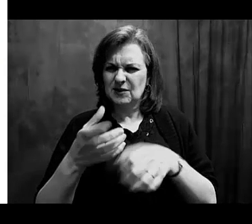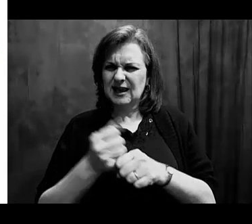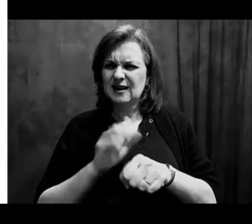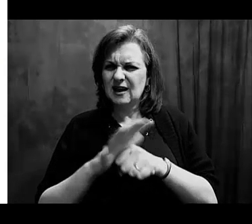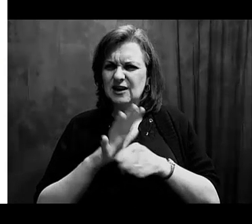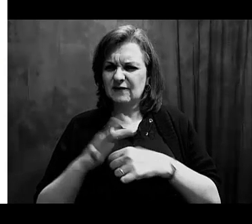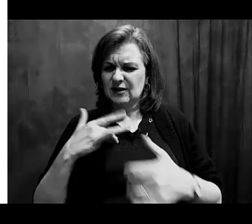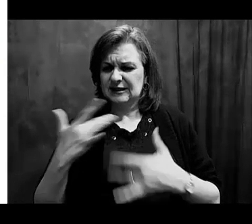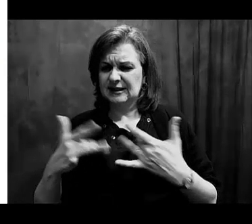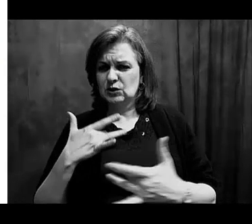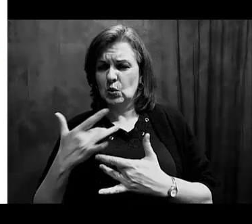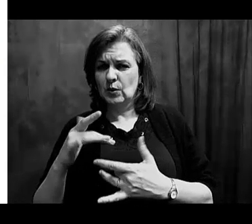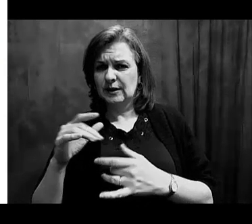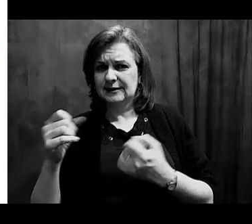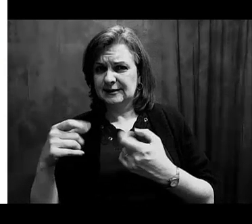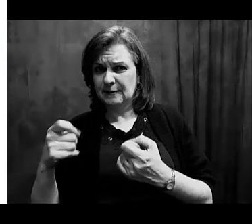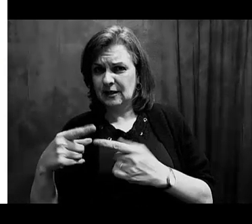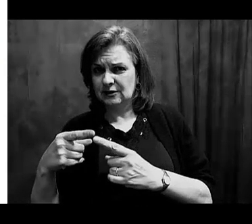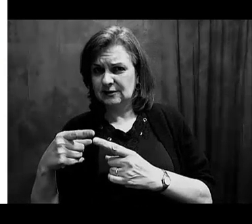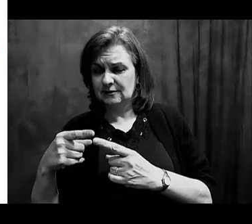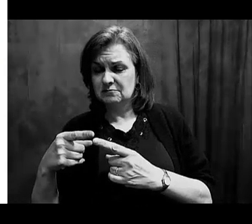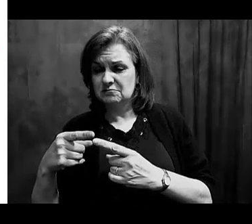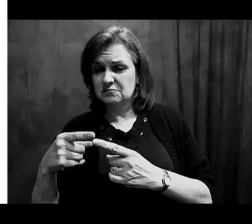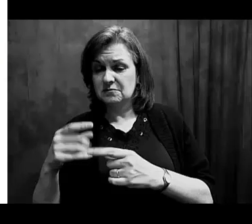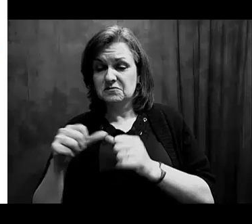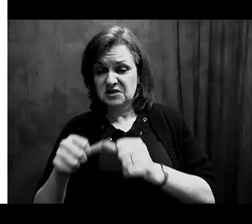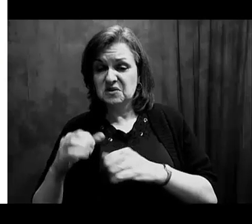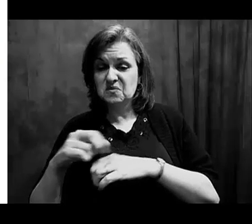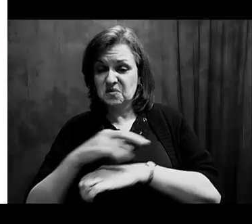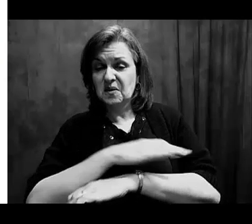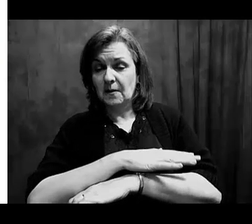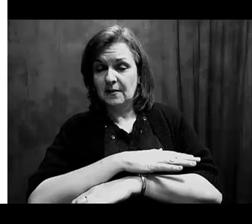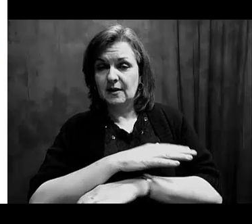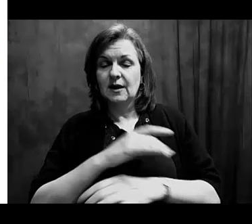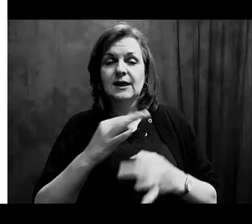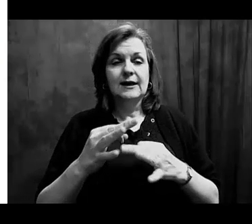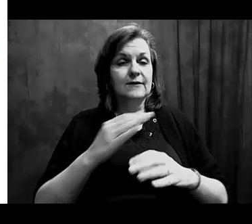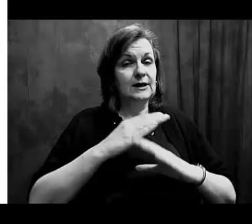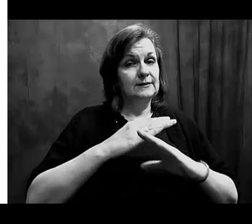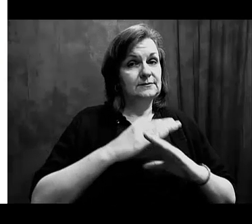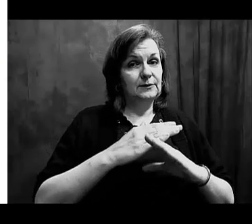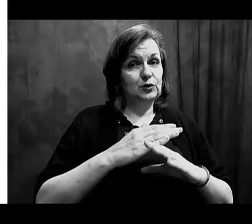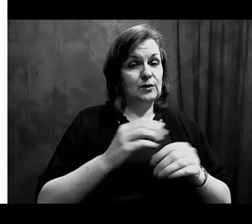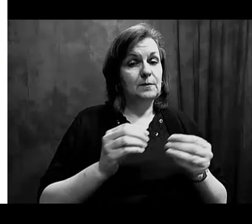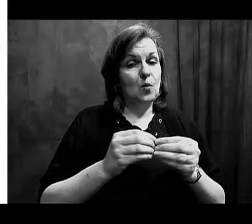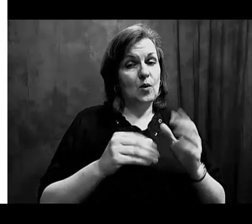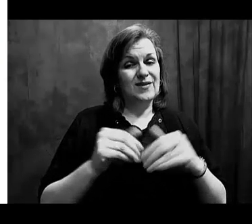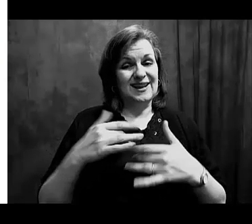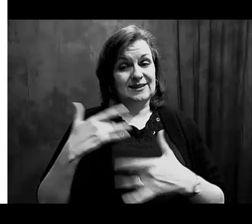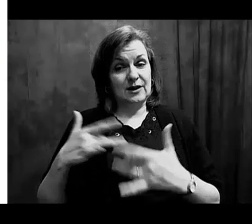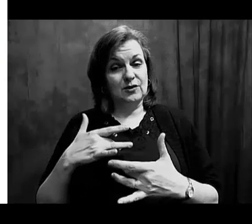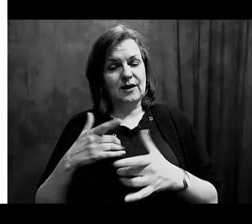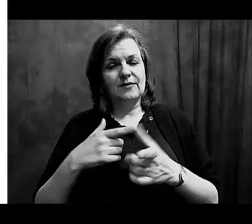if not if inhibitory is greater then the nerve stops sending signal